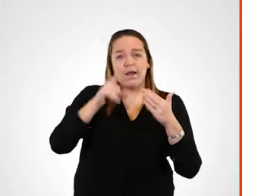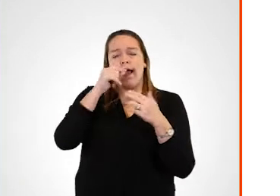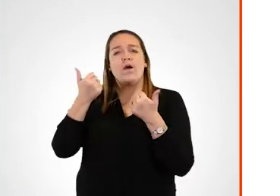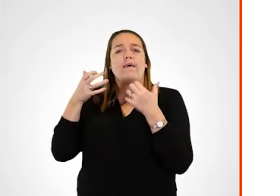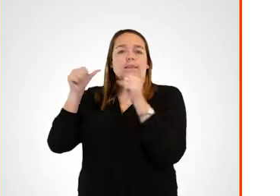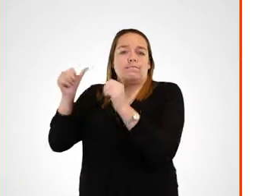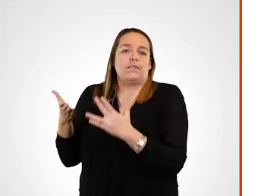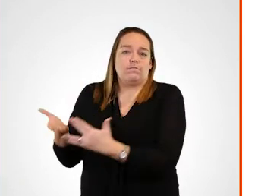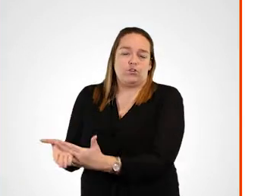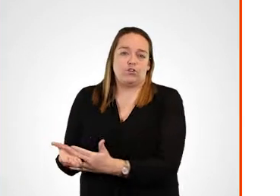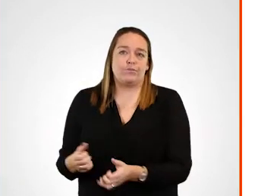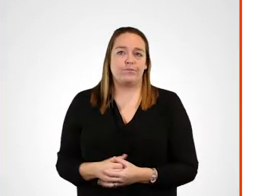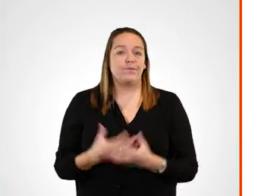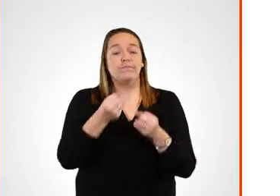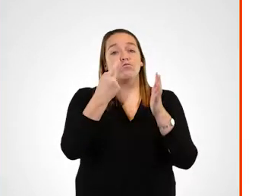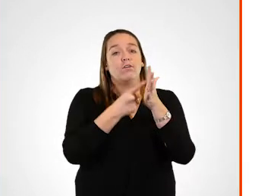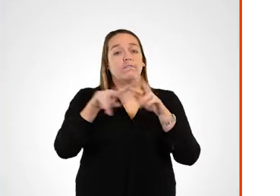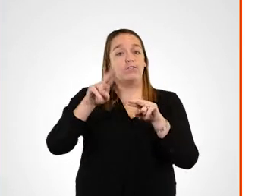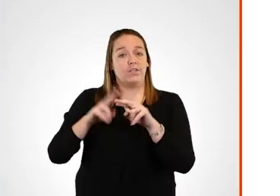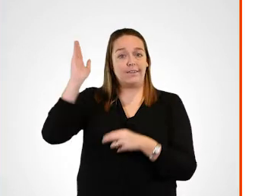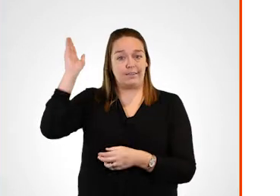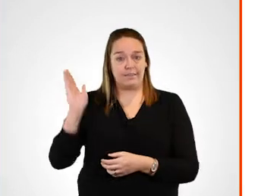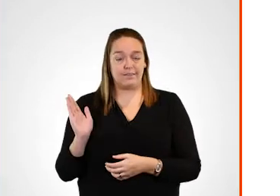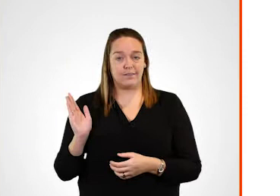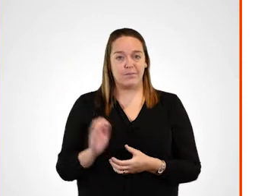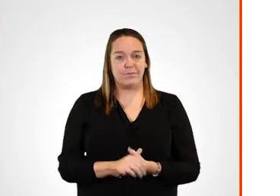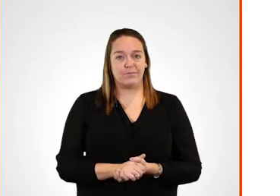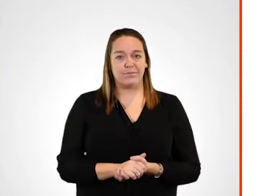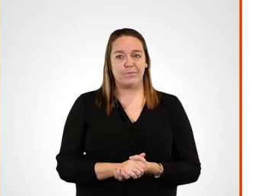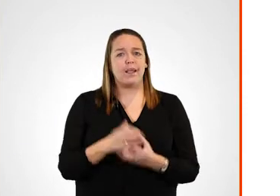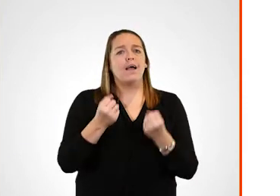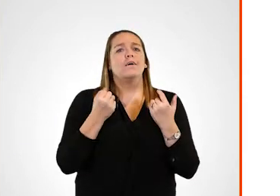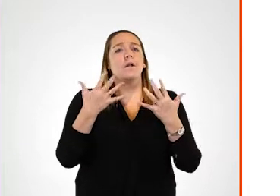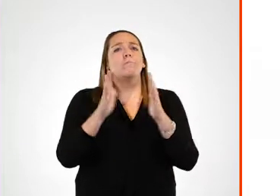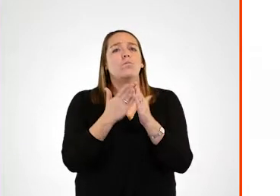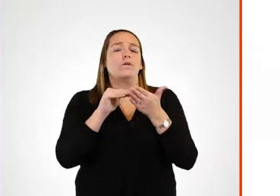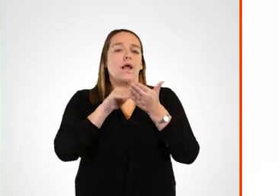So here are some references for you and several books that will help you